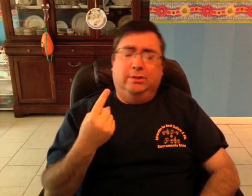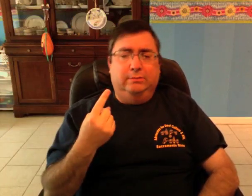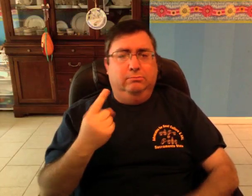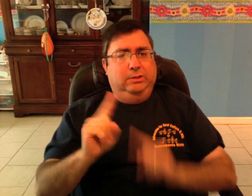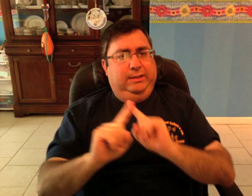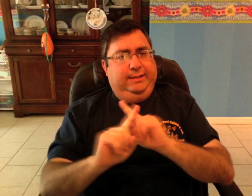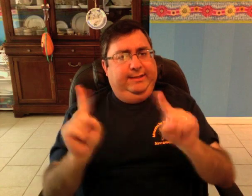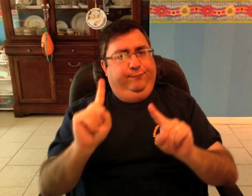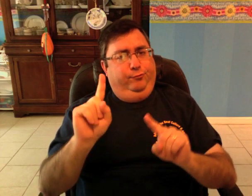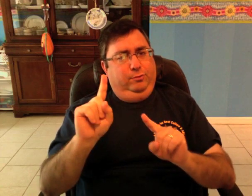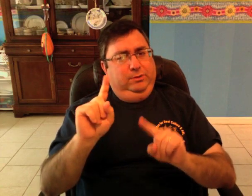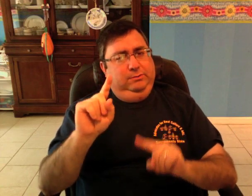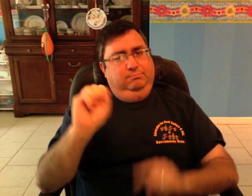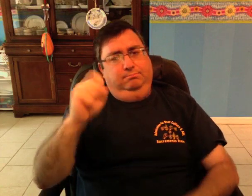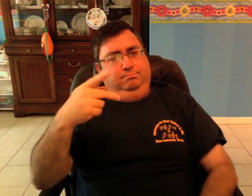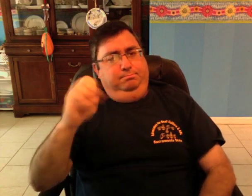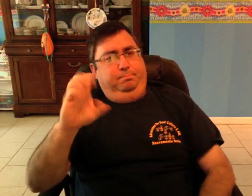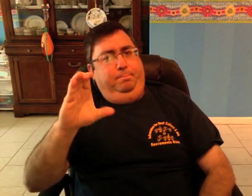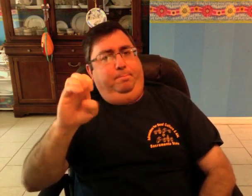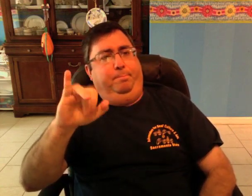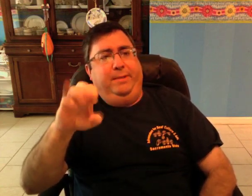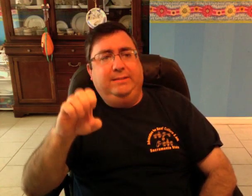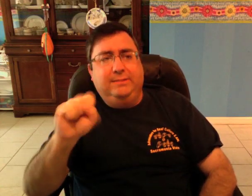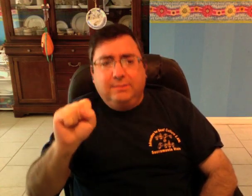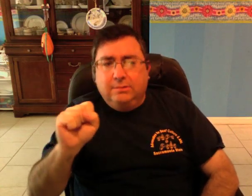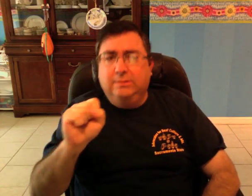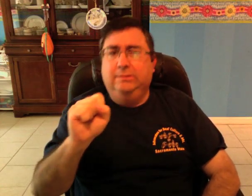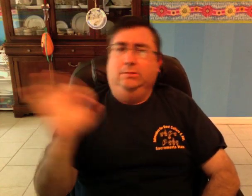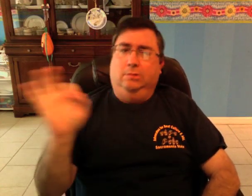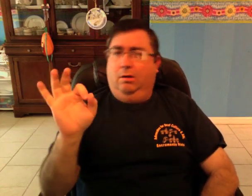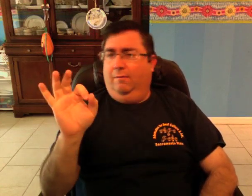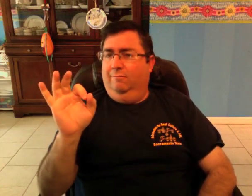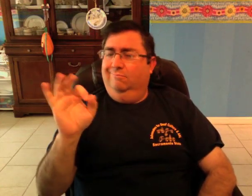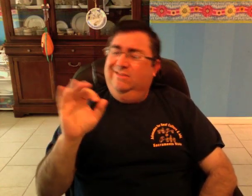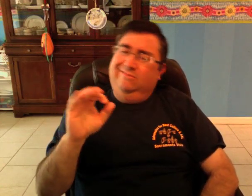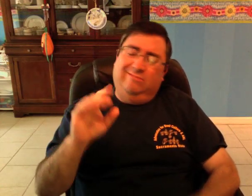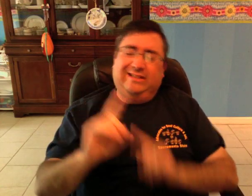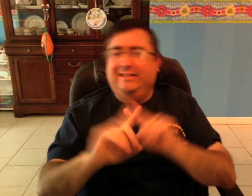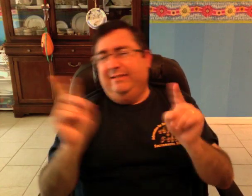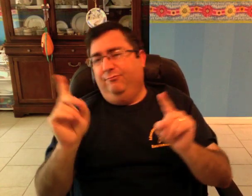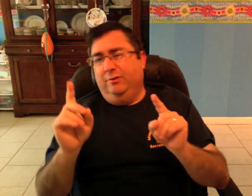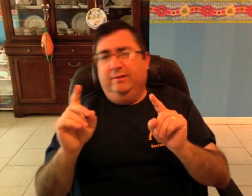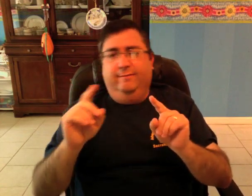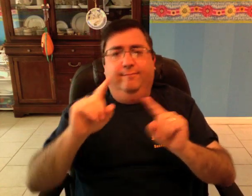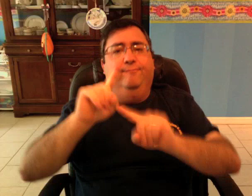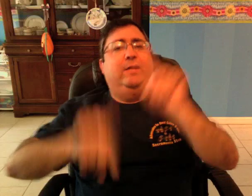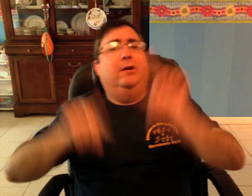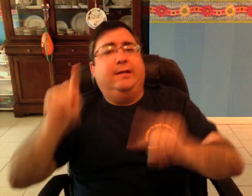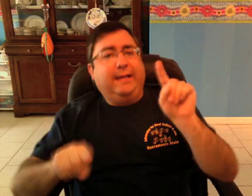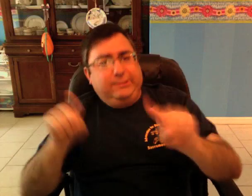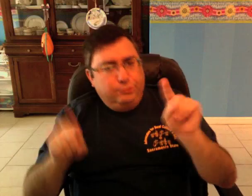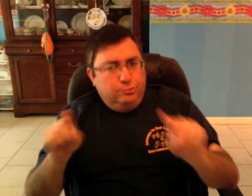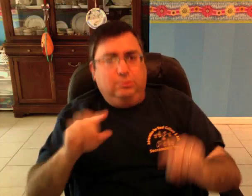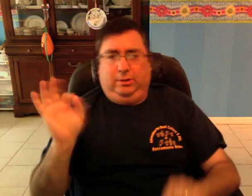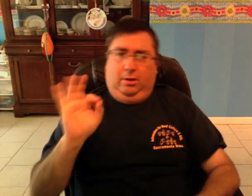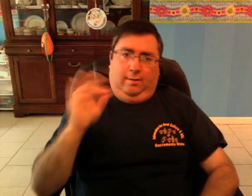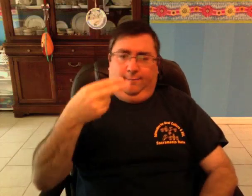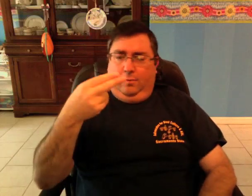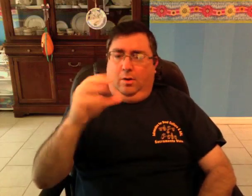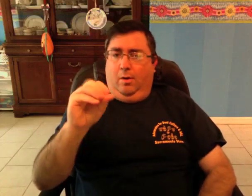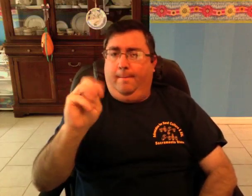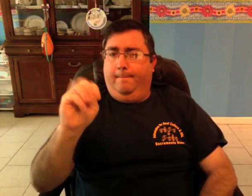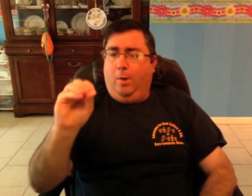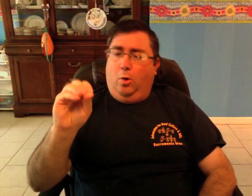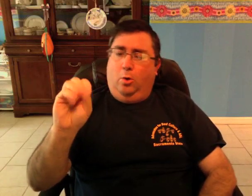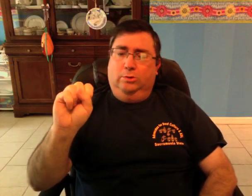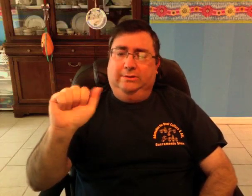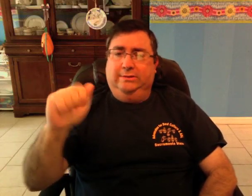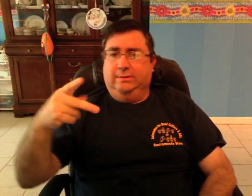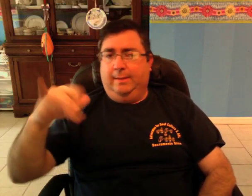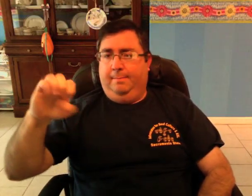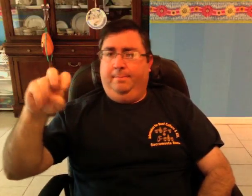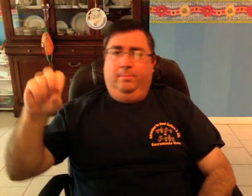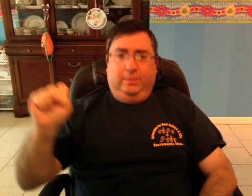Or could it be that Deaf people are just a different species, a different variant of Homo Sapiens?